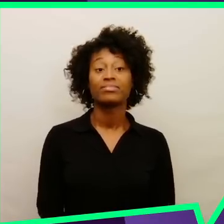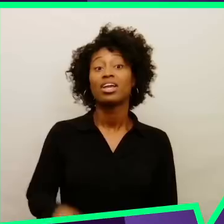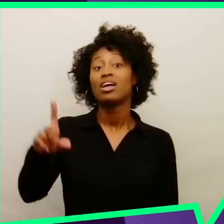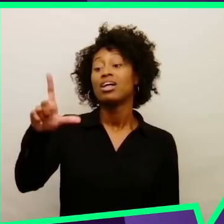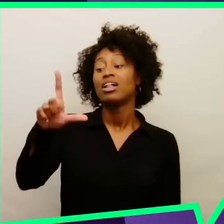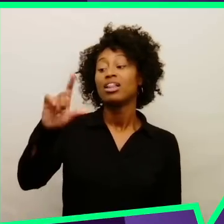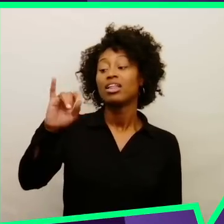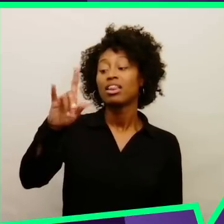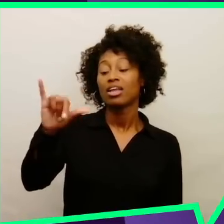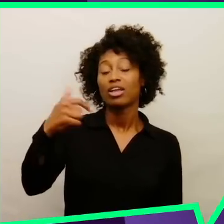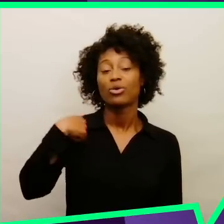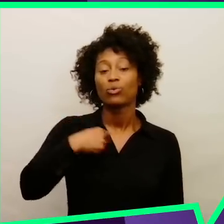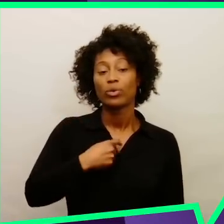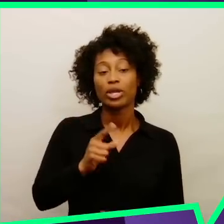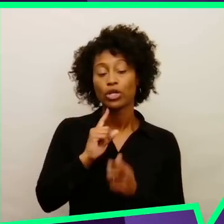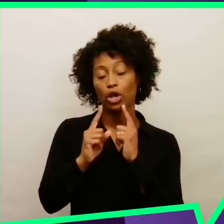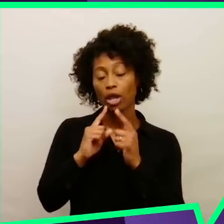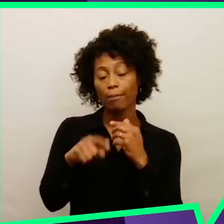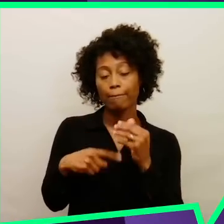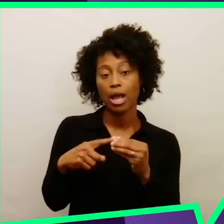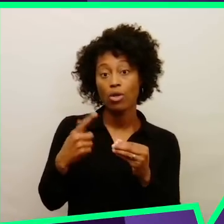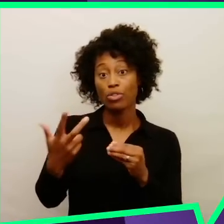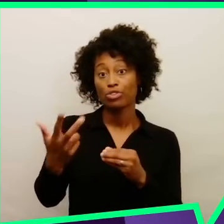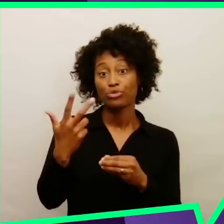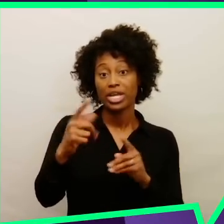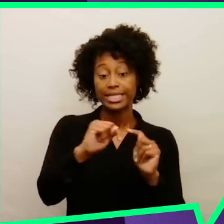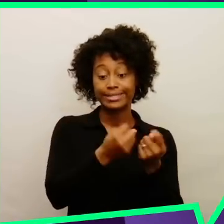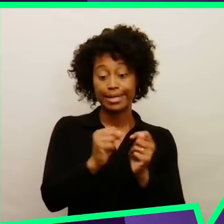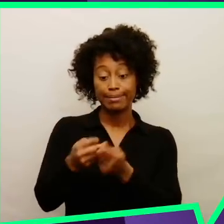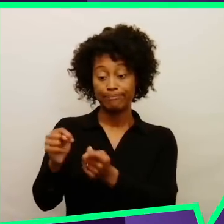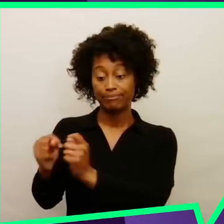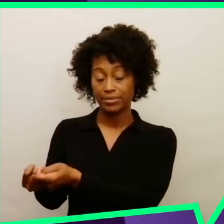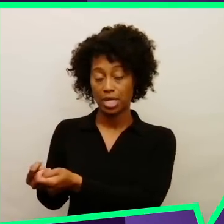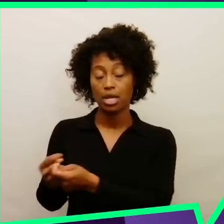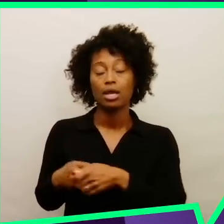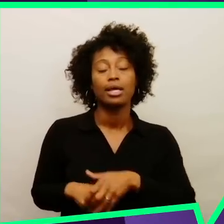Hey, Lily, we were talking about these are three teams, teammates.